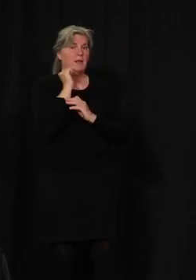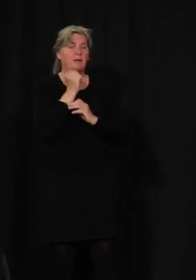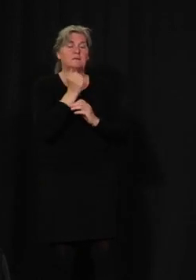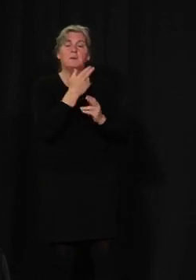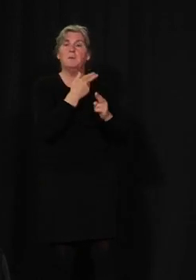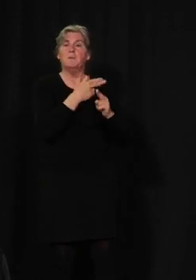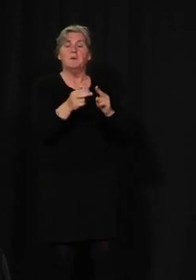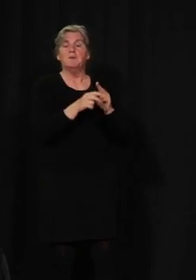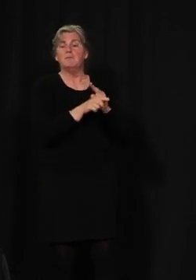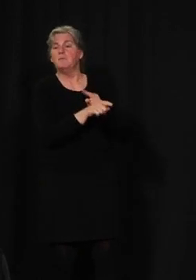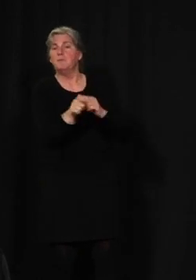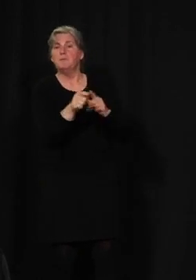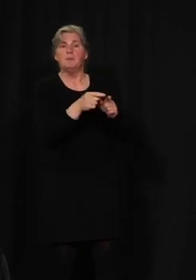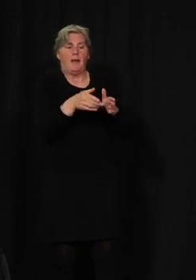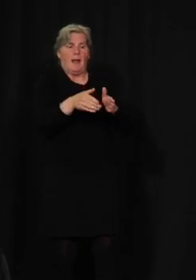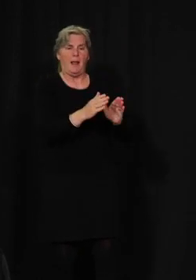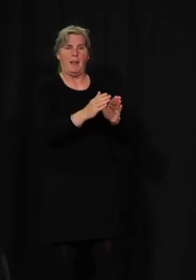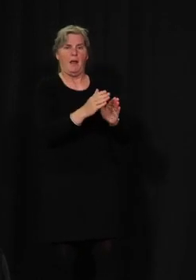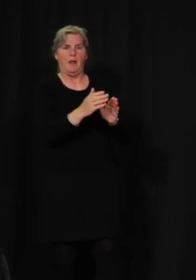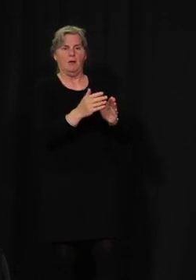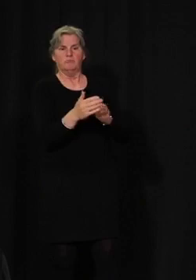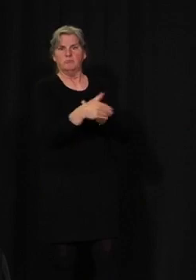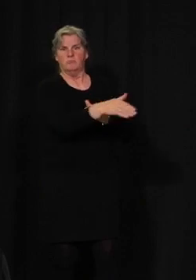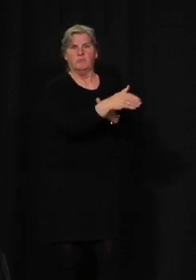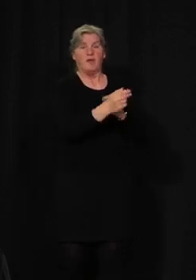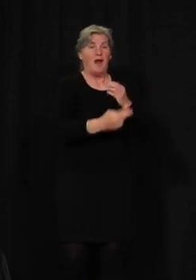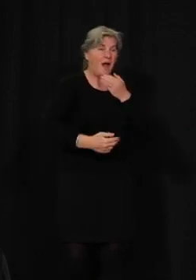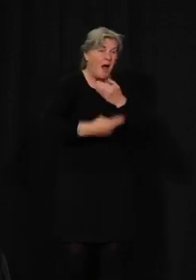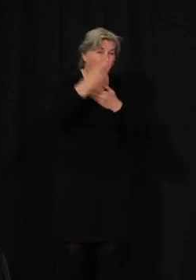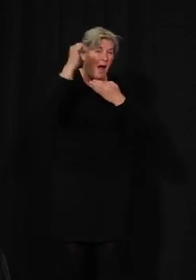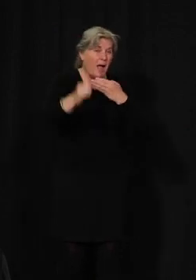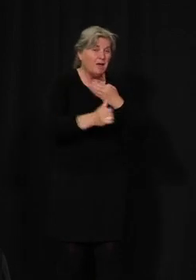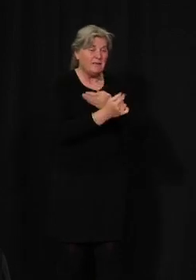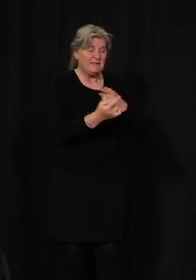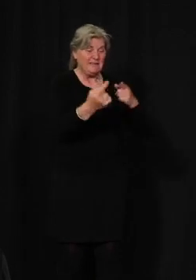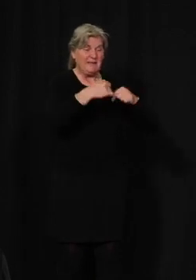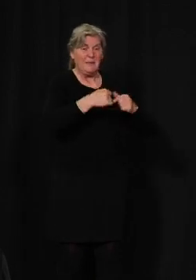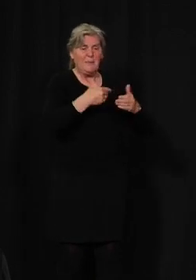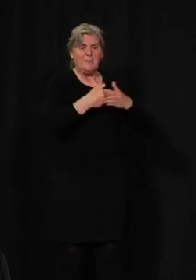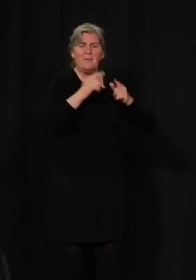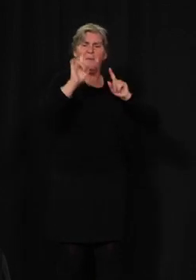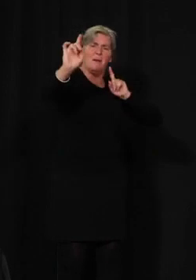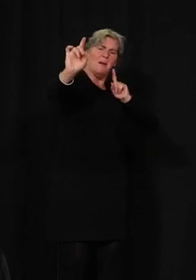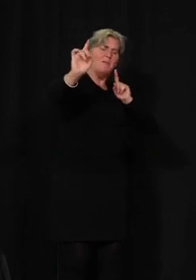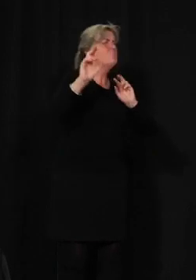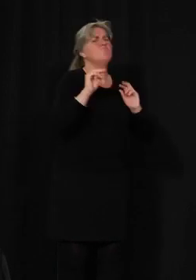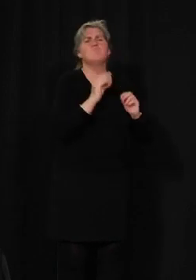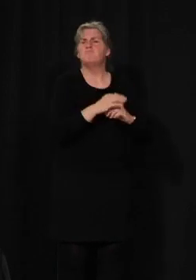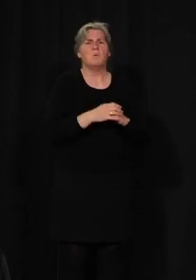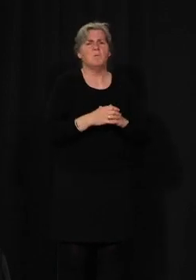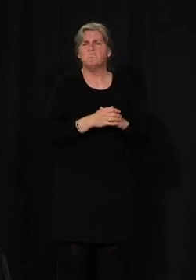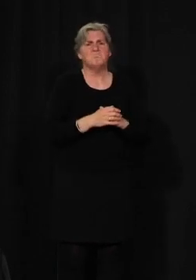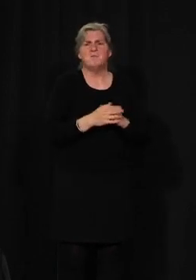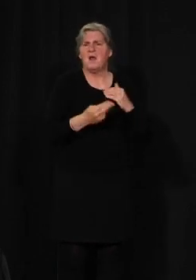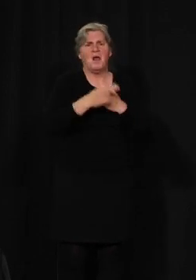Even a brief stop for gas for en a much needed item is not a high-risk activity. Let's focus on where we need too